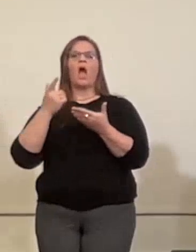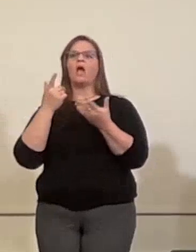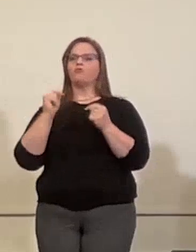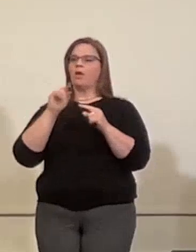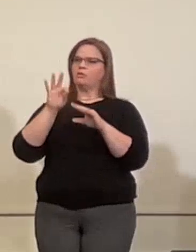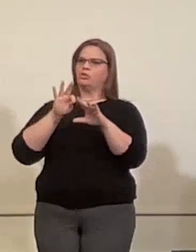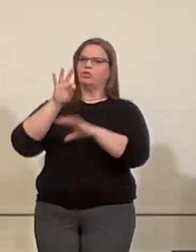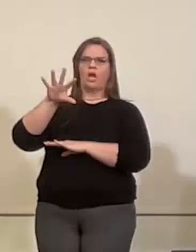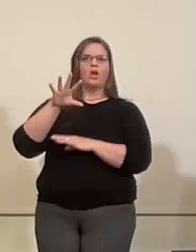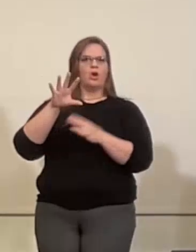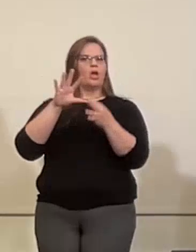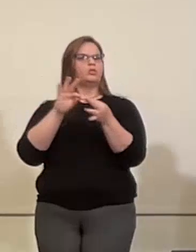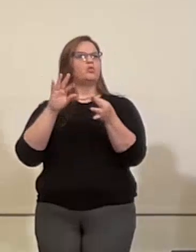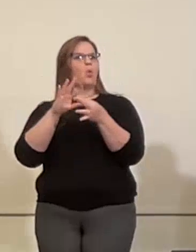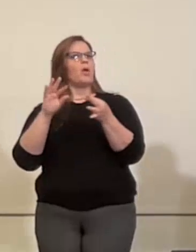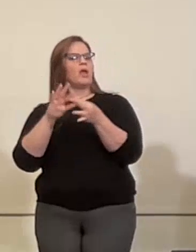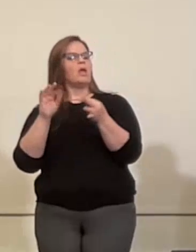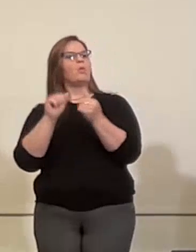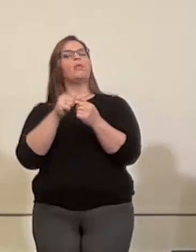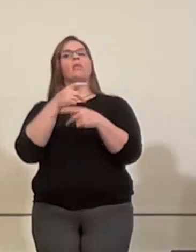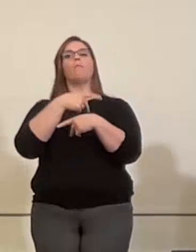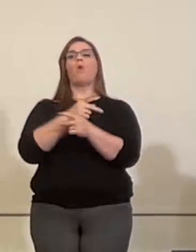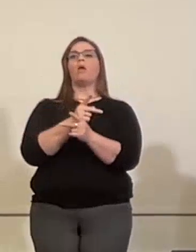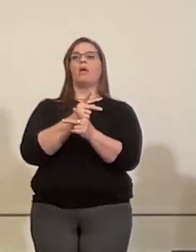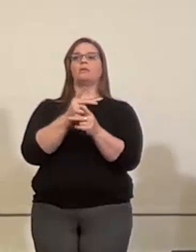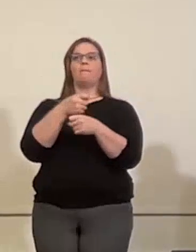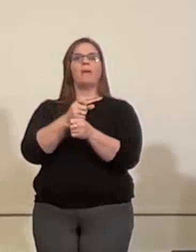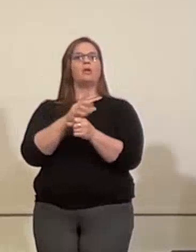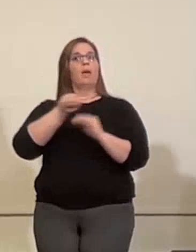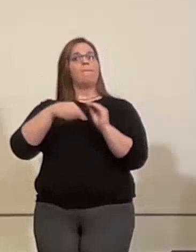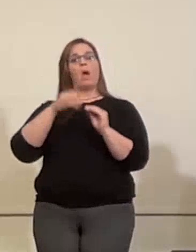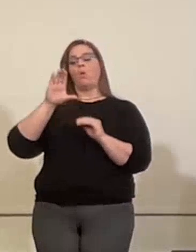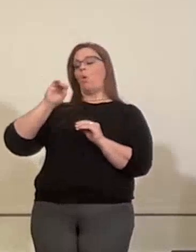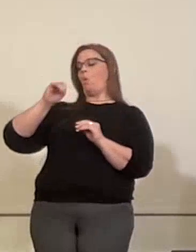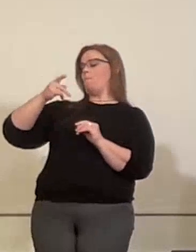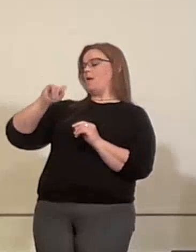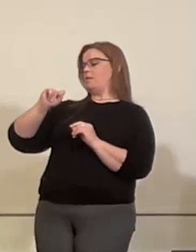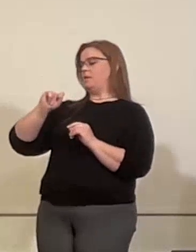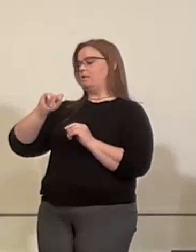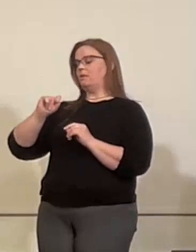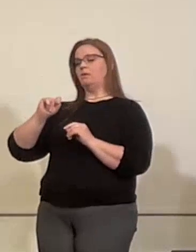that are building Copilot about the feedback I'm hearing from the disability community.